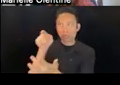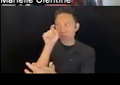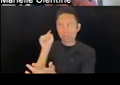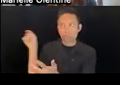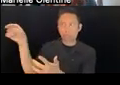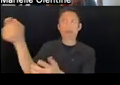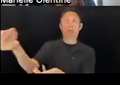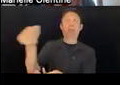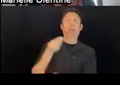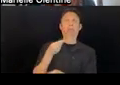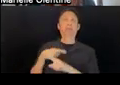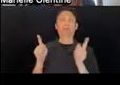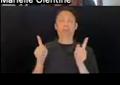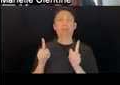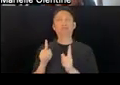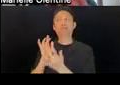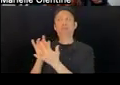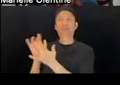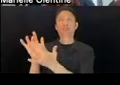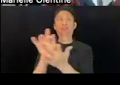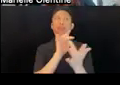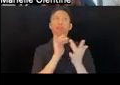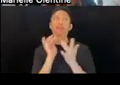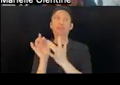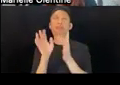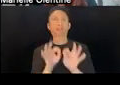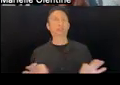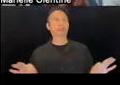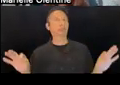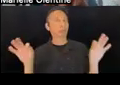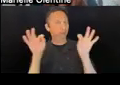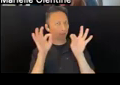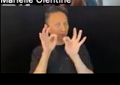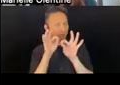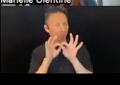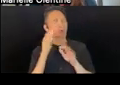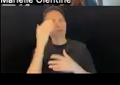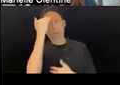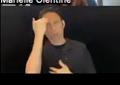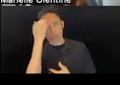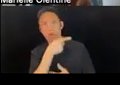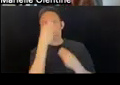And then when there would be an exciting update like we were invited to a work in progress showing at